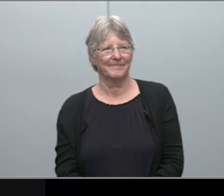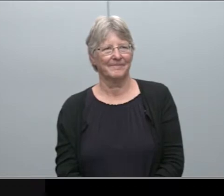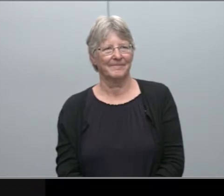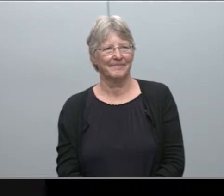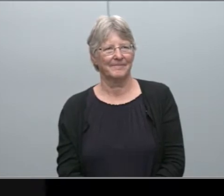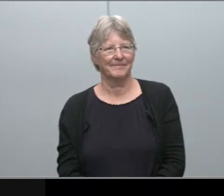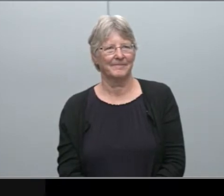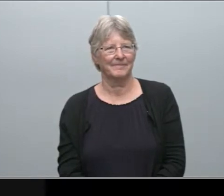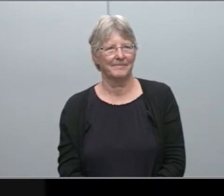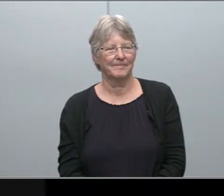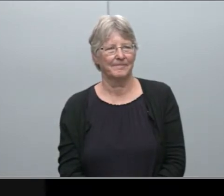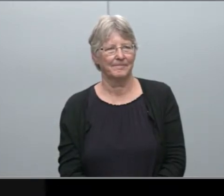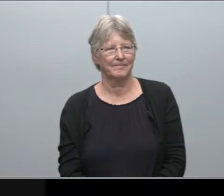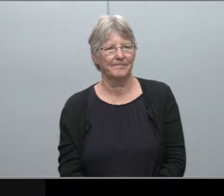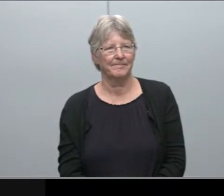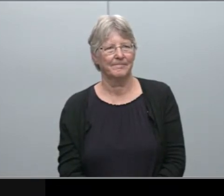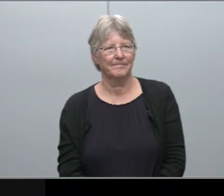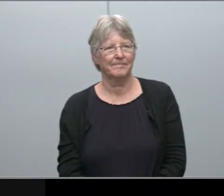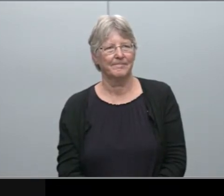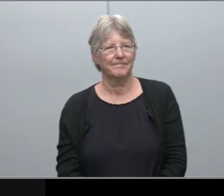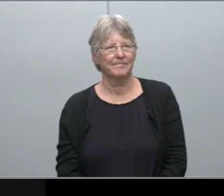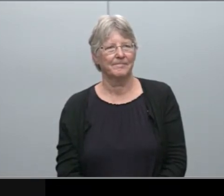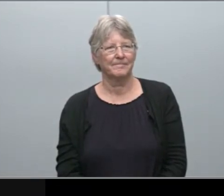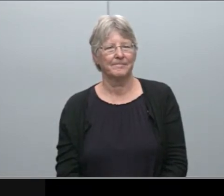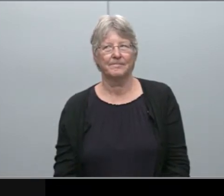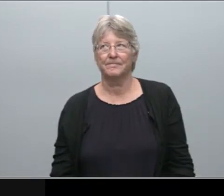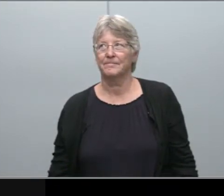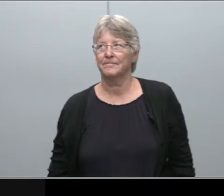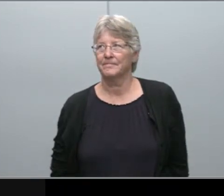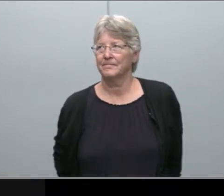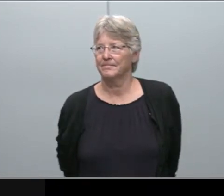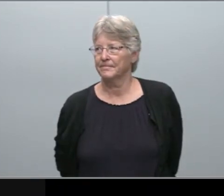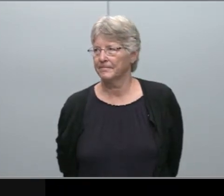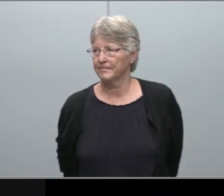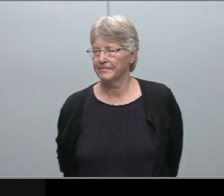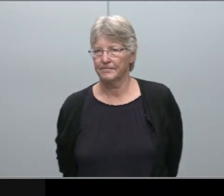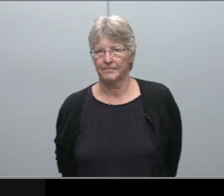Dr. Salazar, can you enter? - I'm sorry (chuckles). So thank you. Thank you, Mr. Itson.